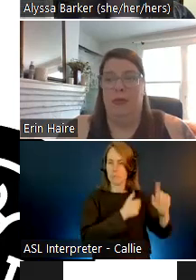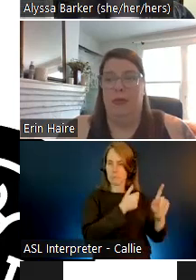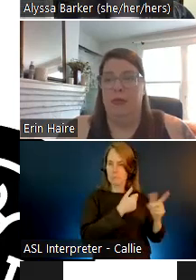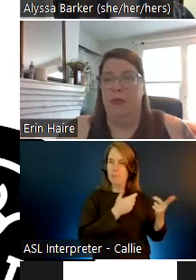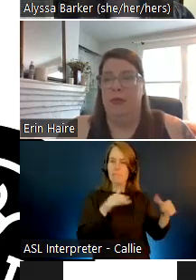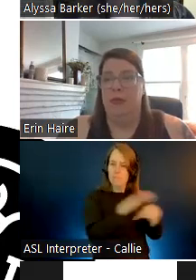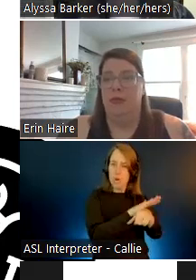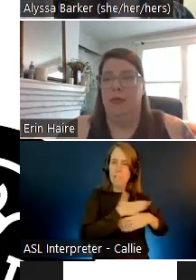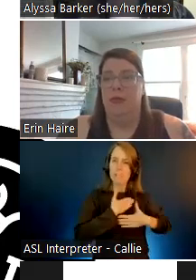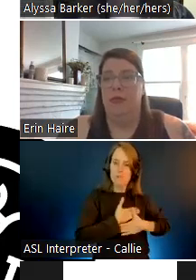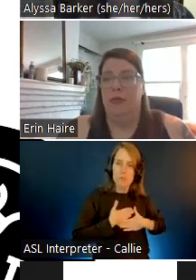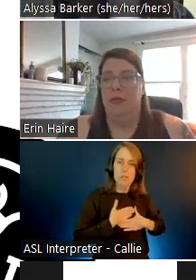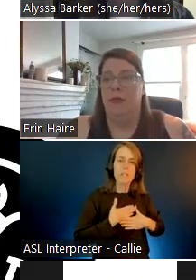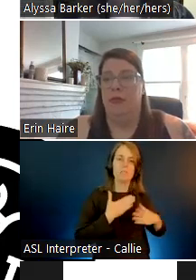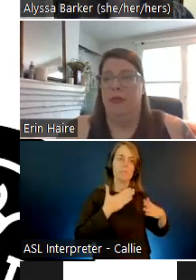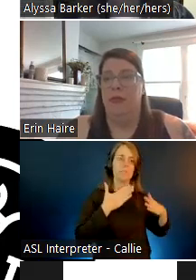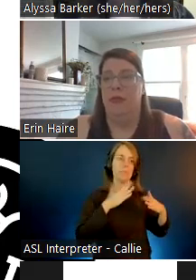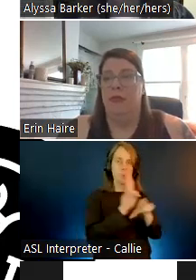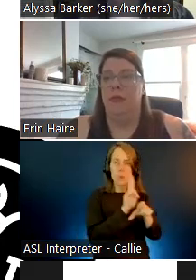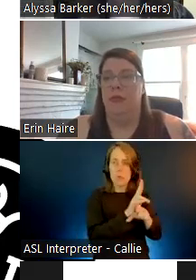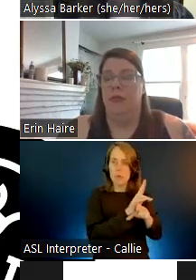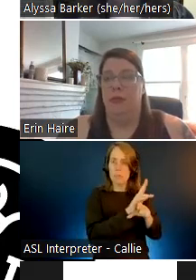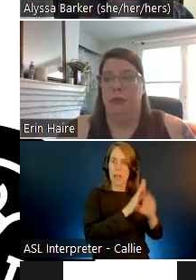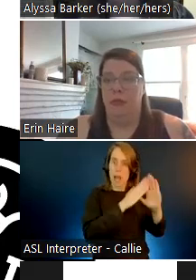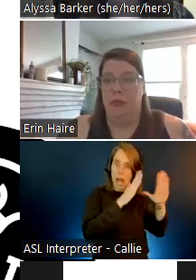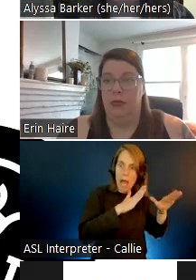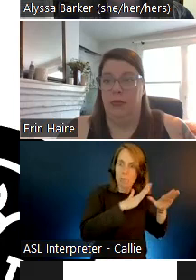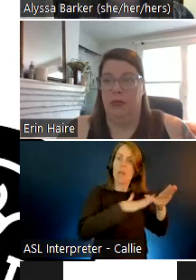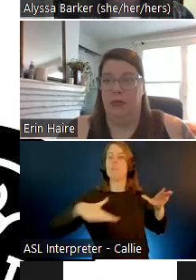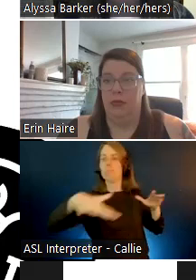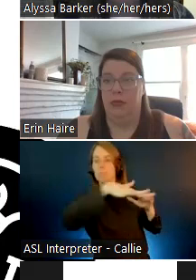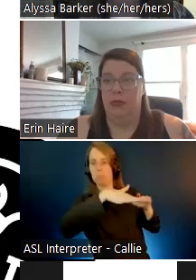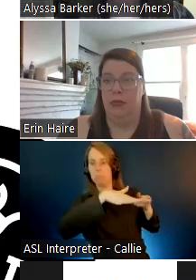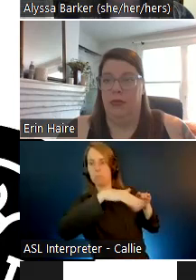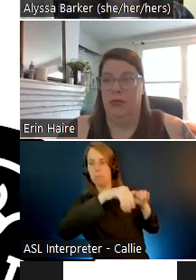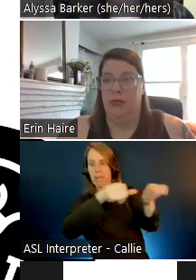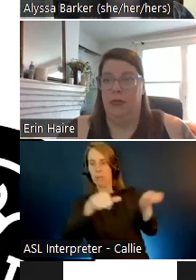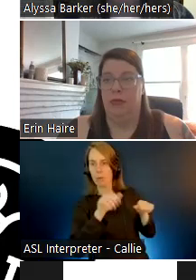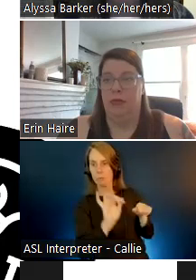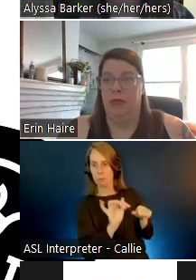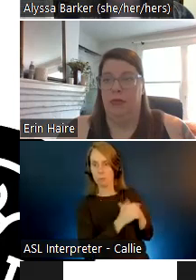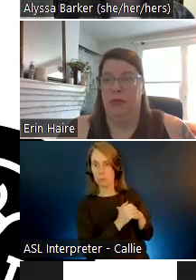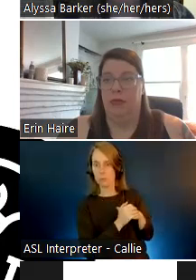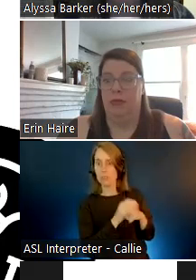and the related facilities so again it can apply either to the apartment or to the common areas